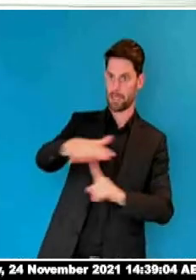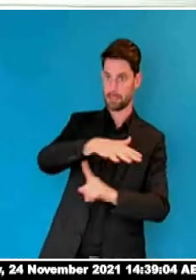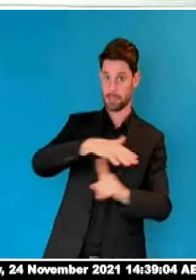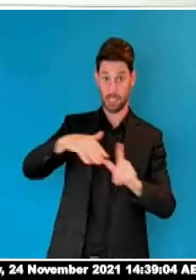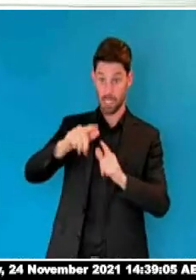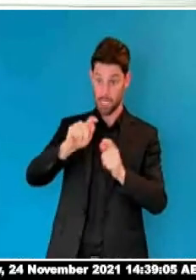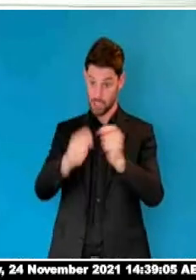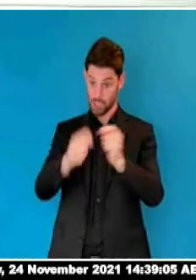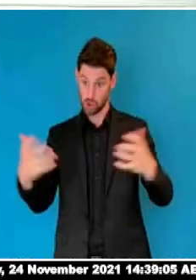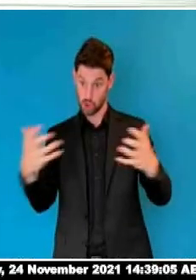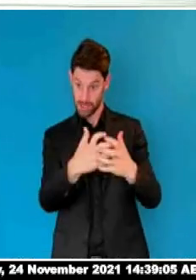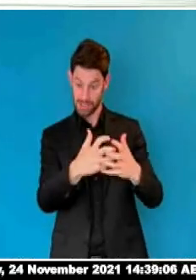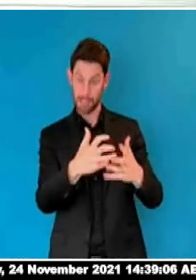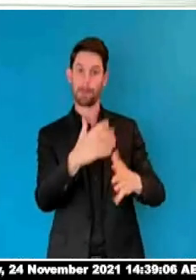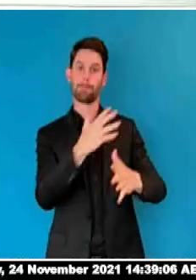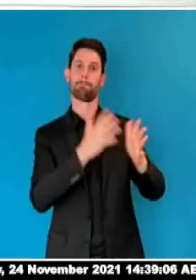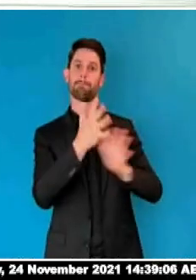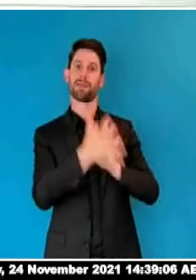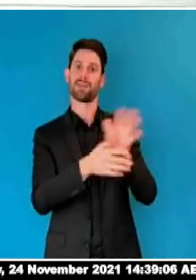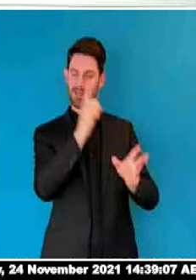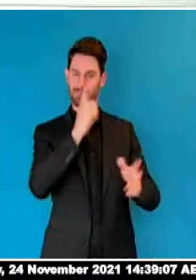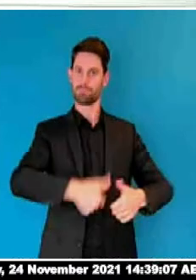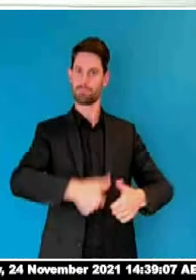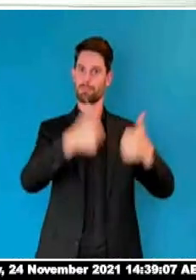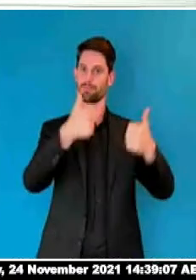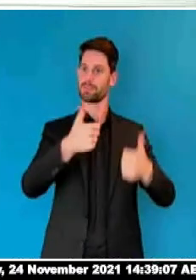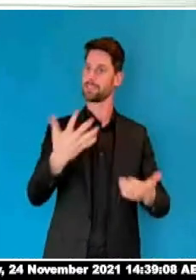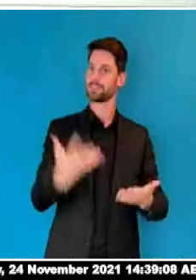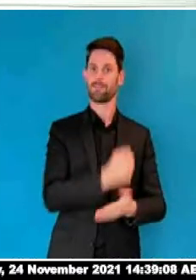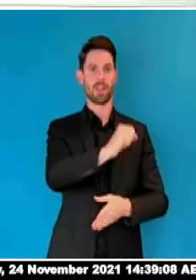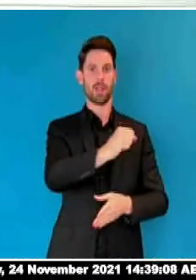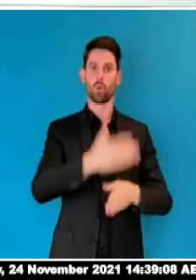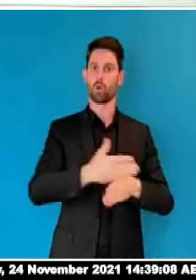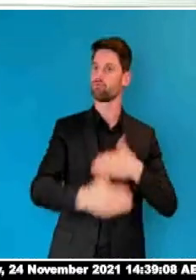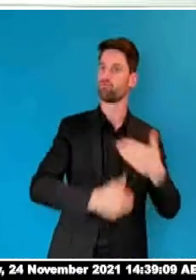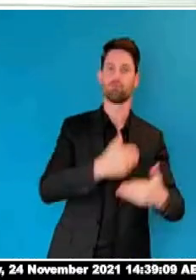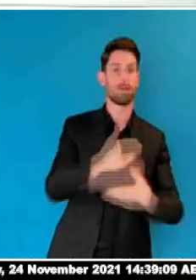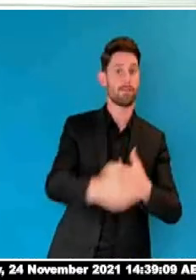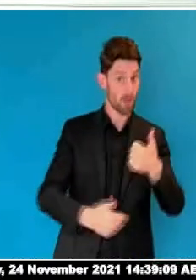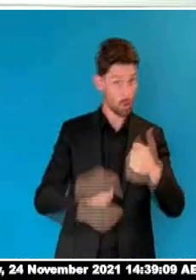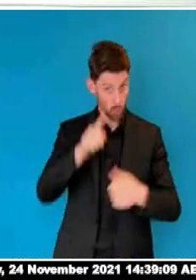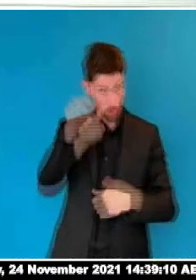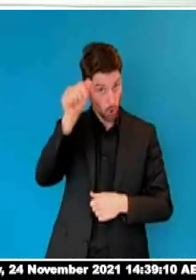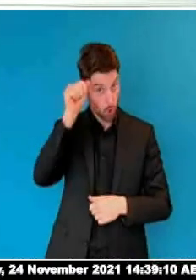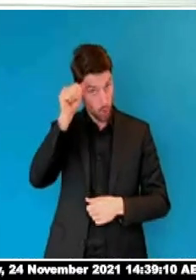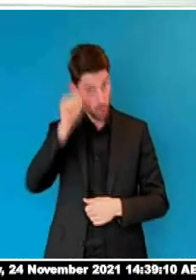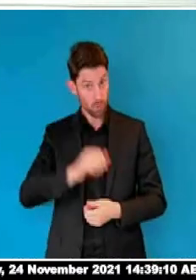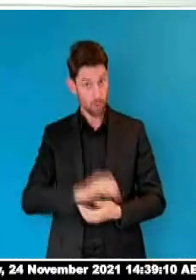perform their work safely? Yes. Are you aware of that? MS BAXTER: Yes, I am.